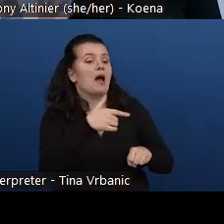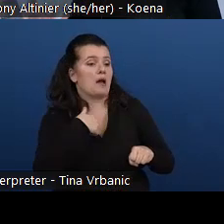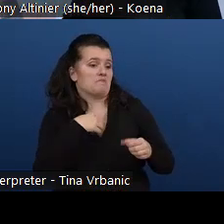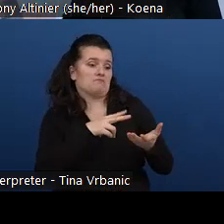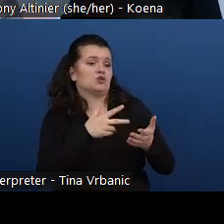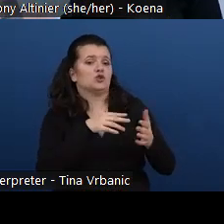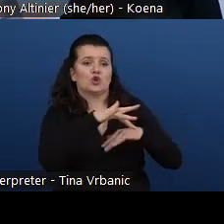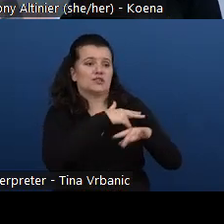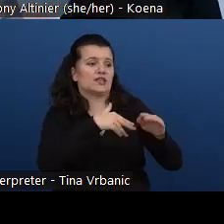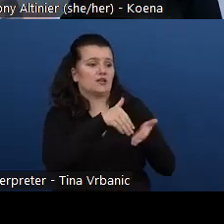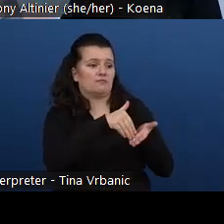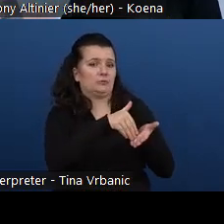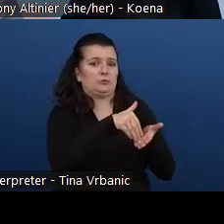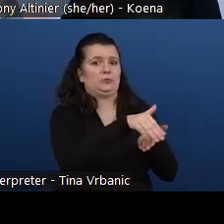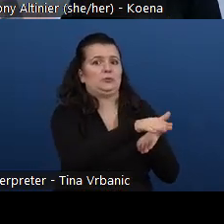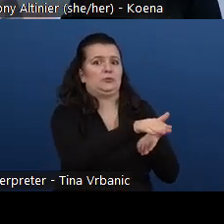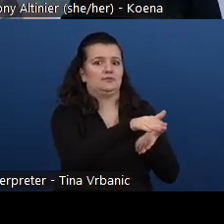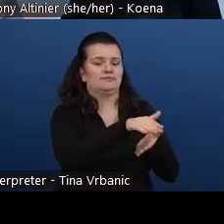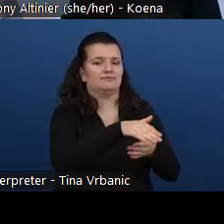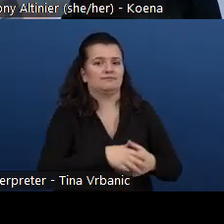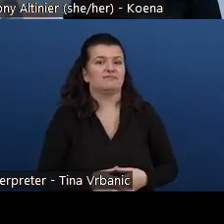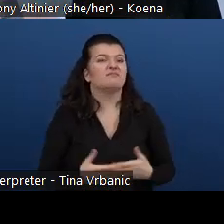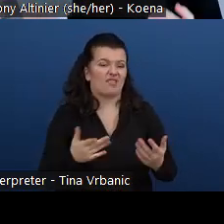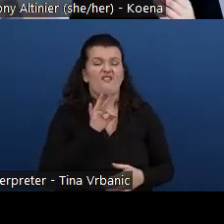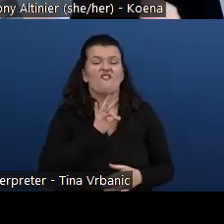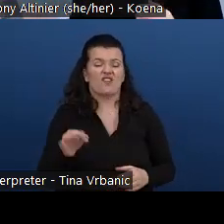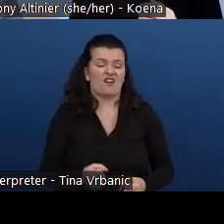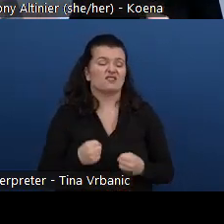That's something we still have in France.